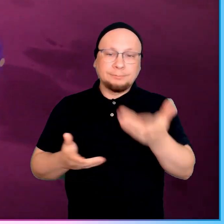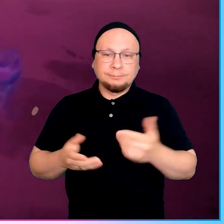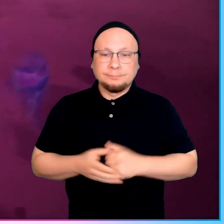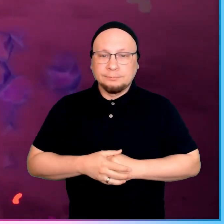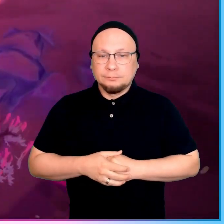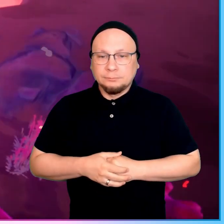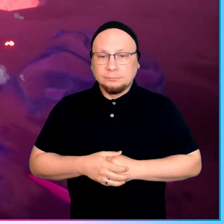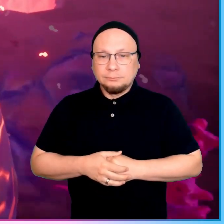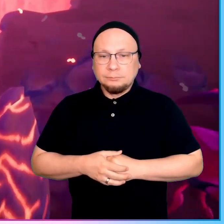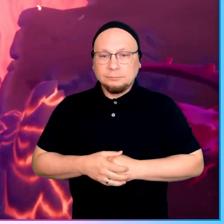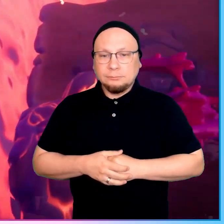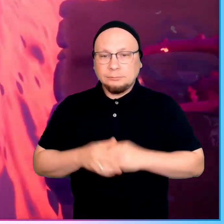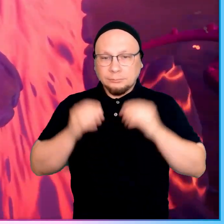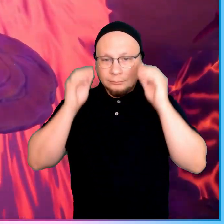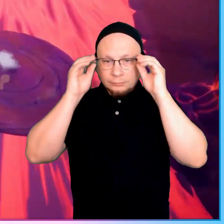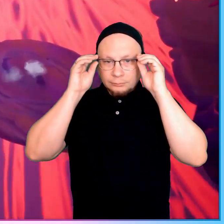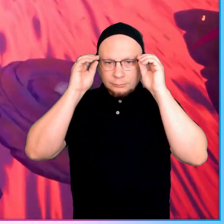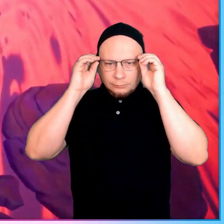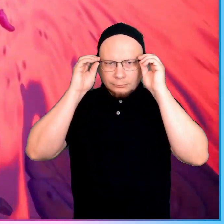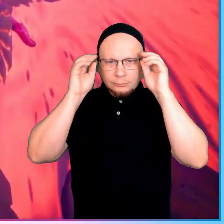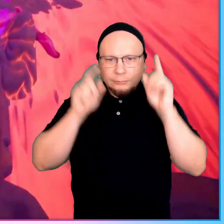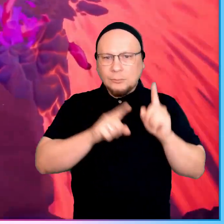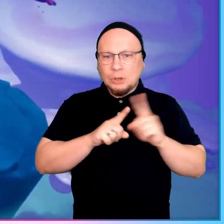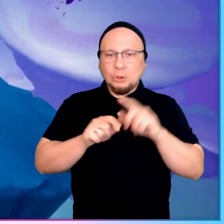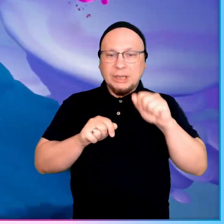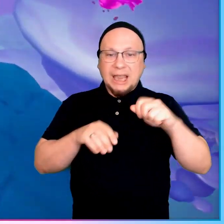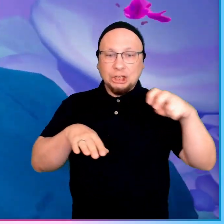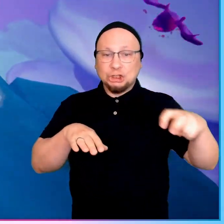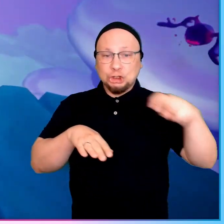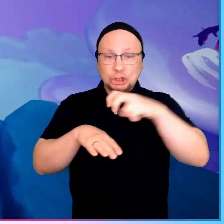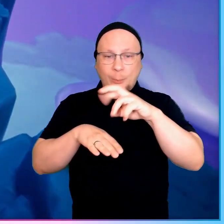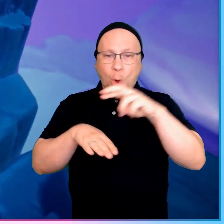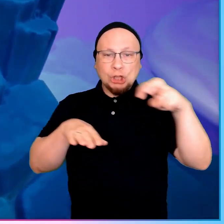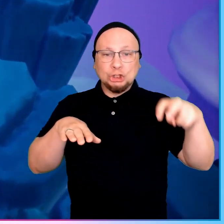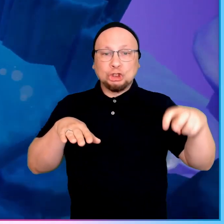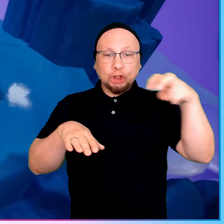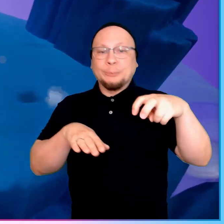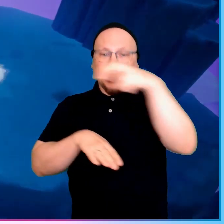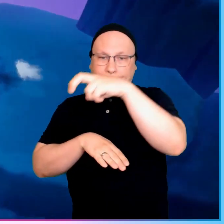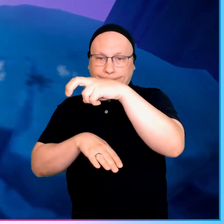There is also the ability to toggle on double jump for more control and distance in platforming sections.